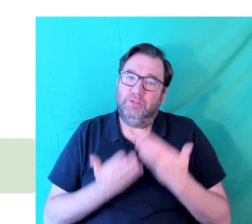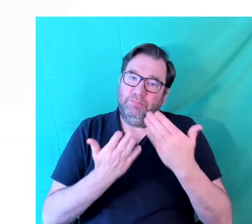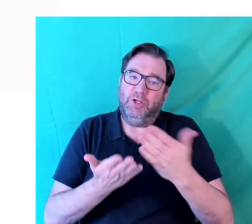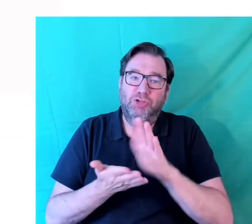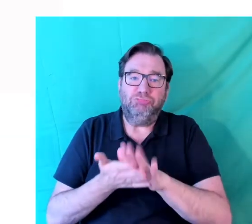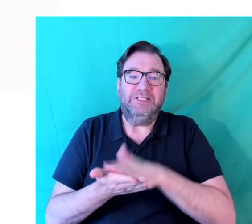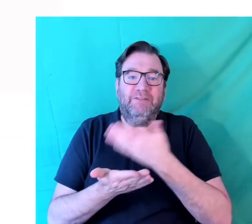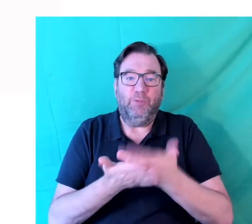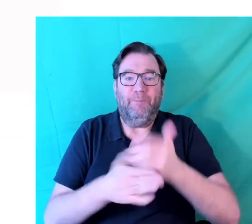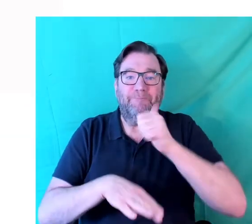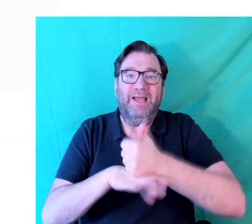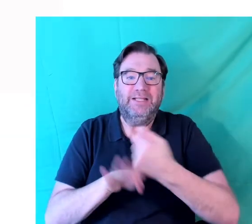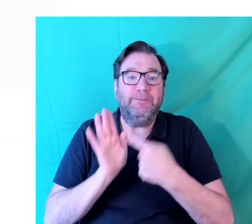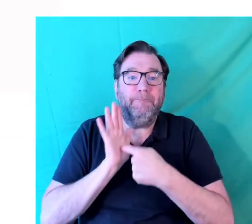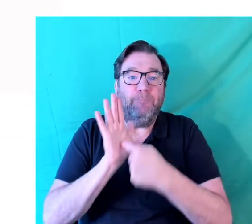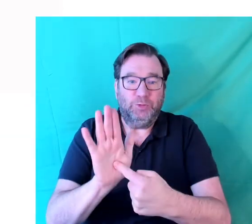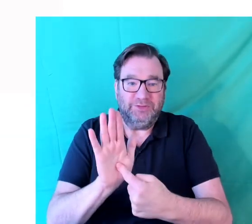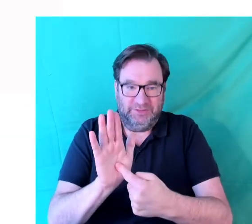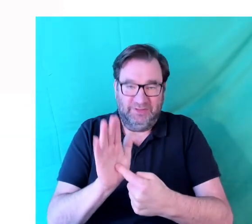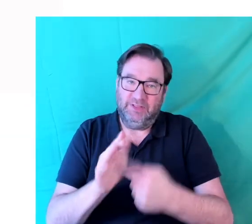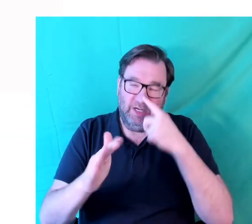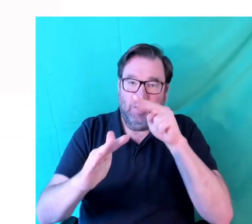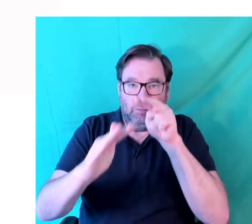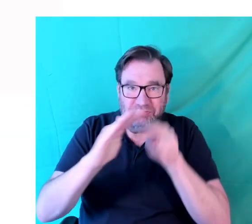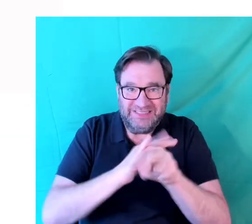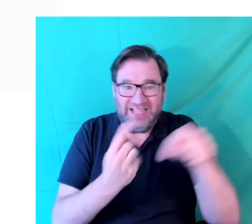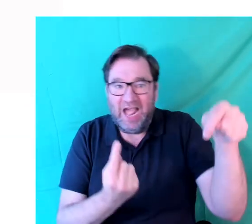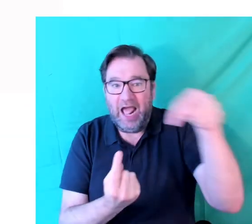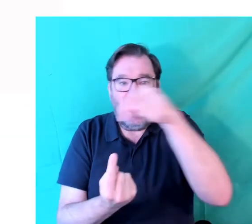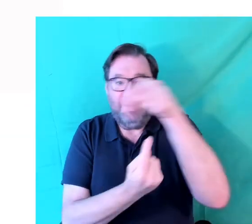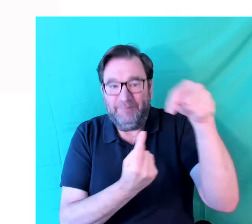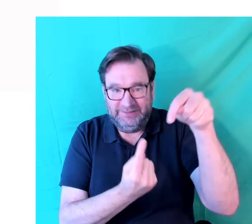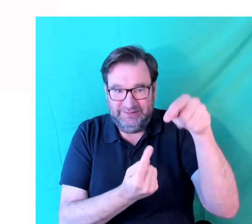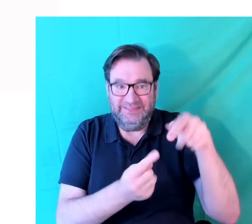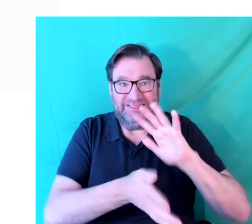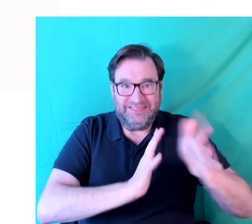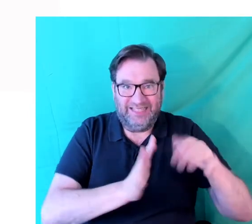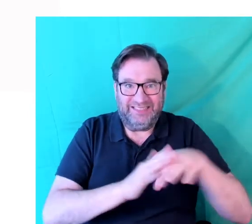We propose a Transformer-based model that predicts the alignment between a given subtitle text and a